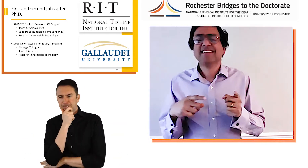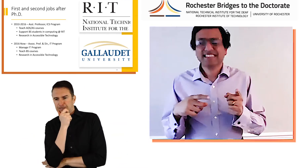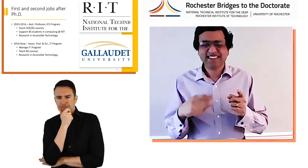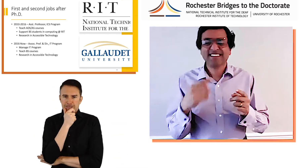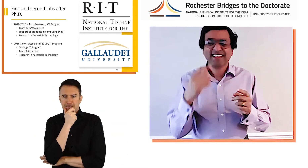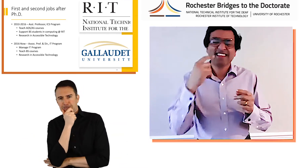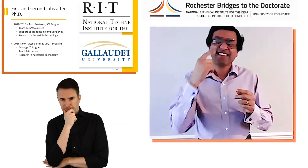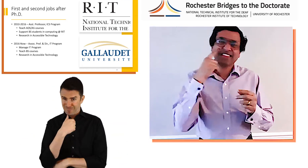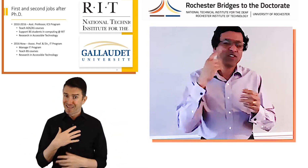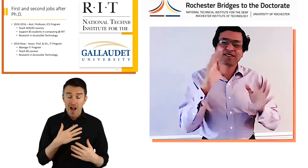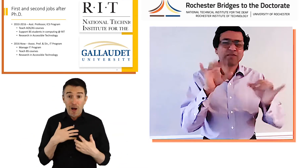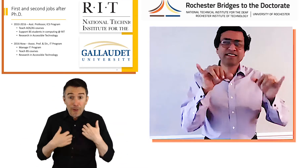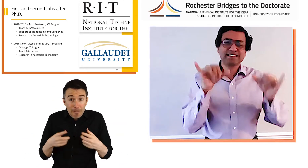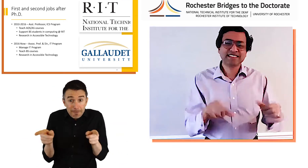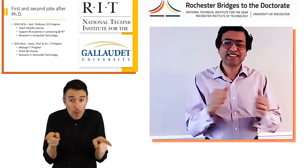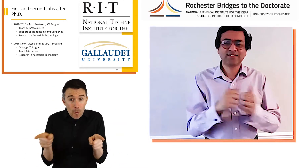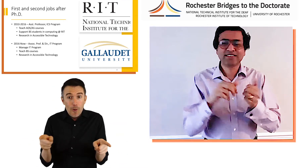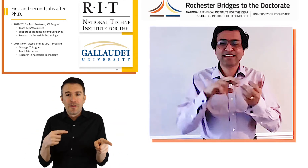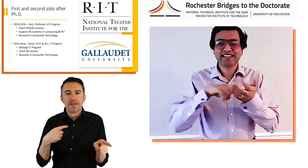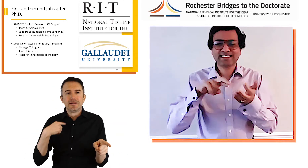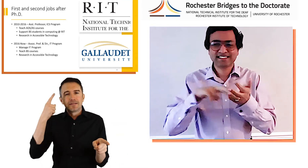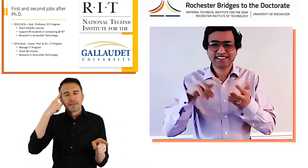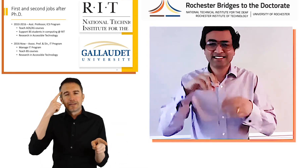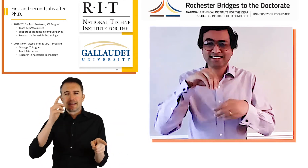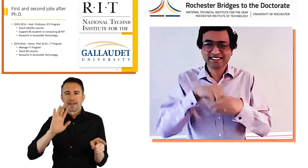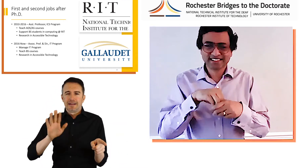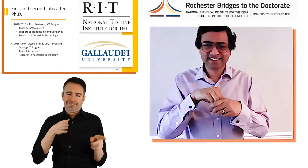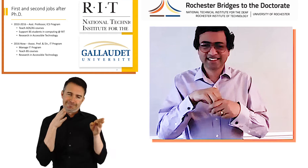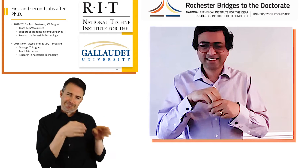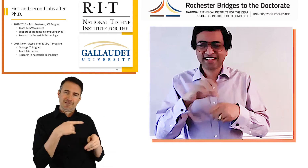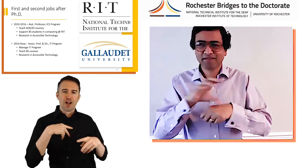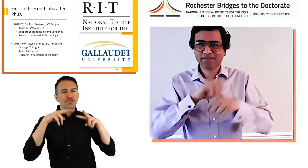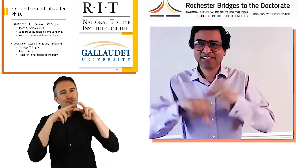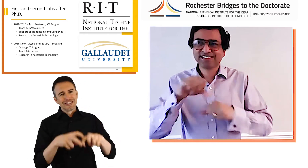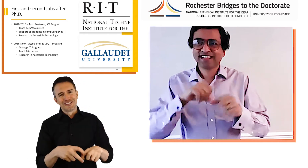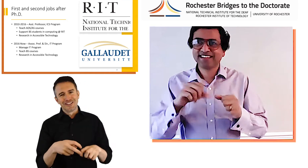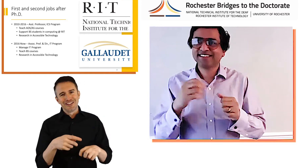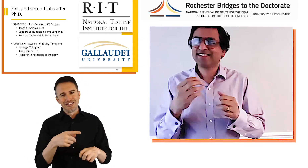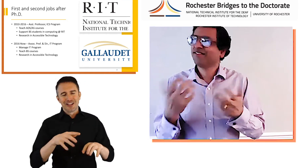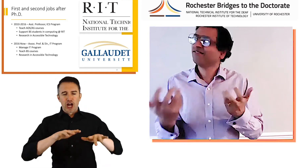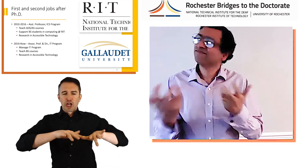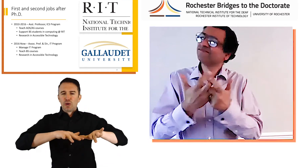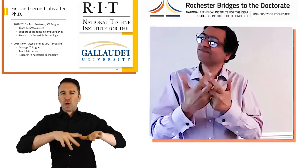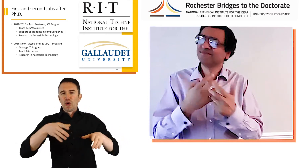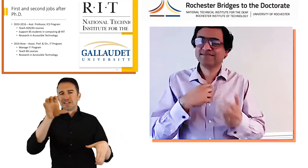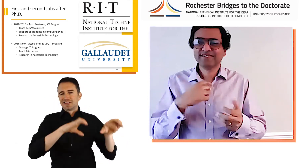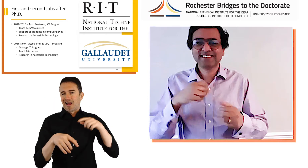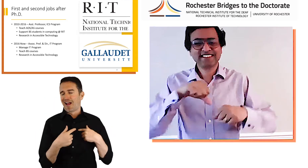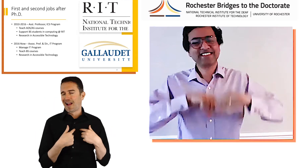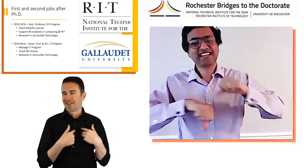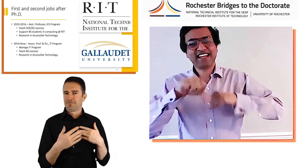So, I decided to do both. No, I decided to focus on research in computer science, but I also wanted